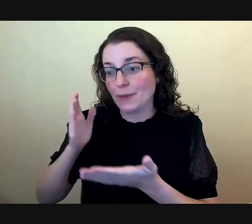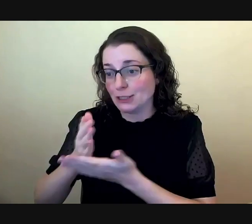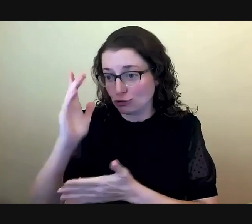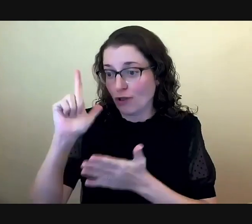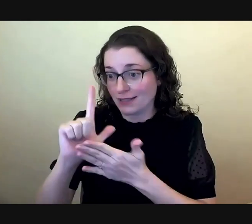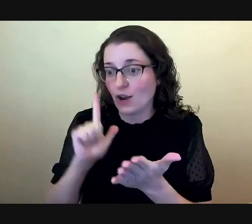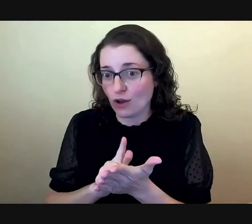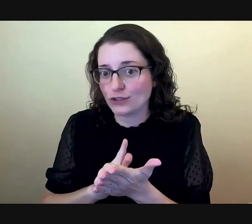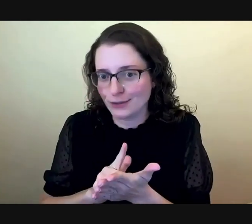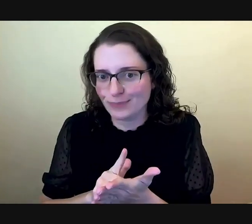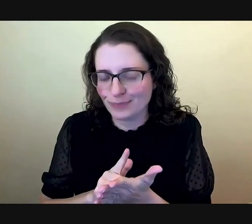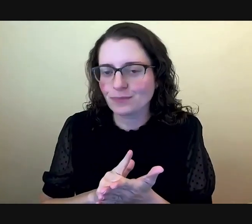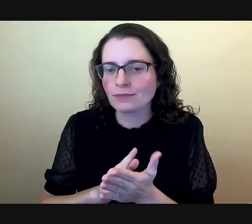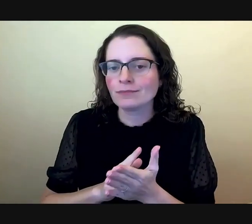We're going to shift over to disability rights laws.